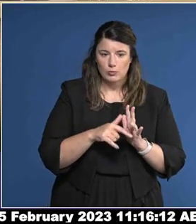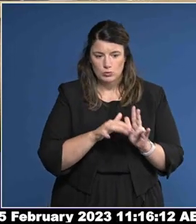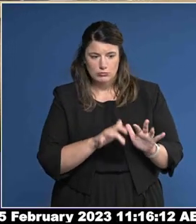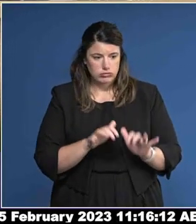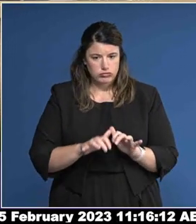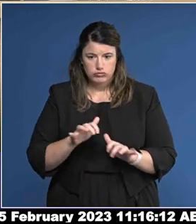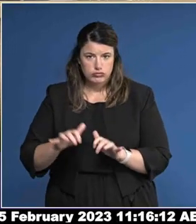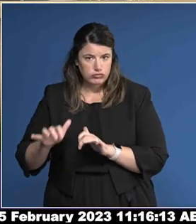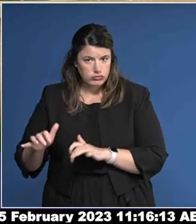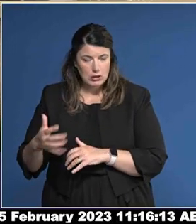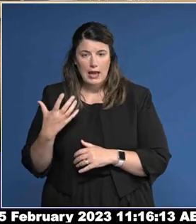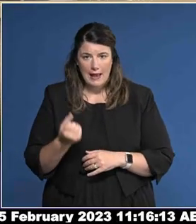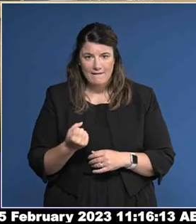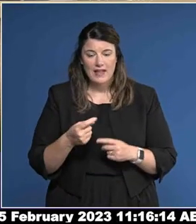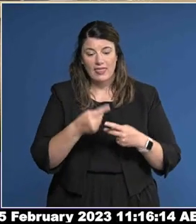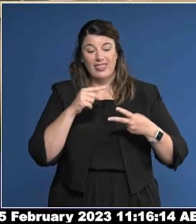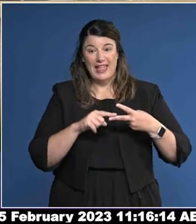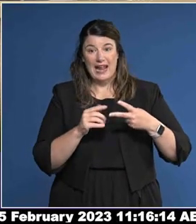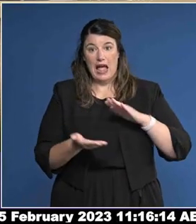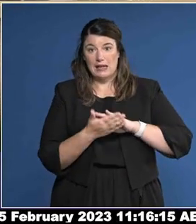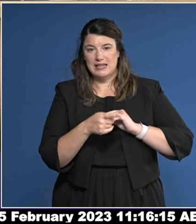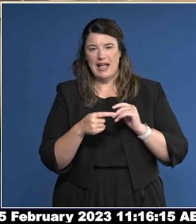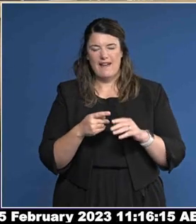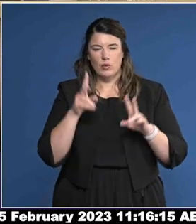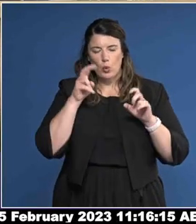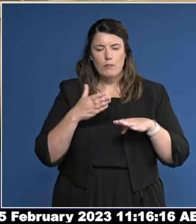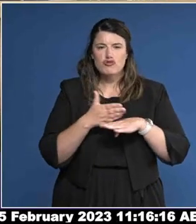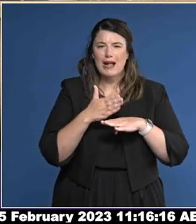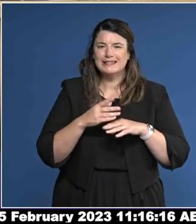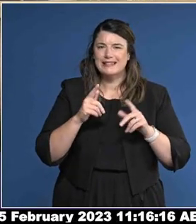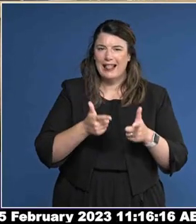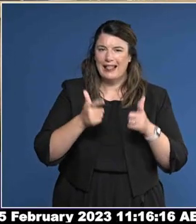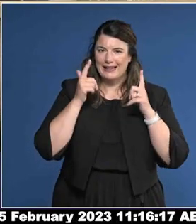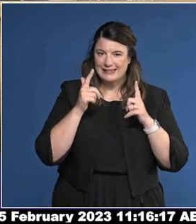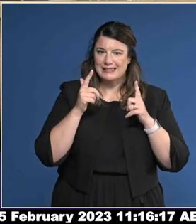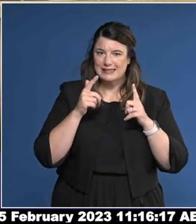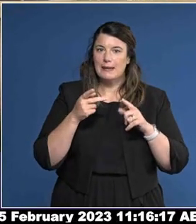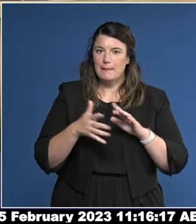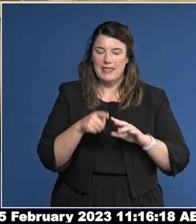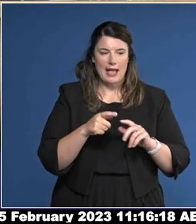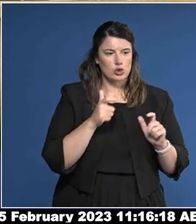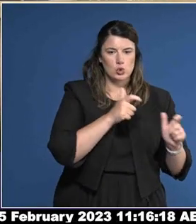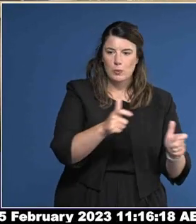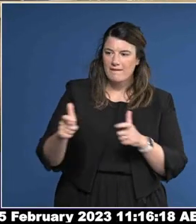And we have practice leaders on the floor at the sites that allow them to do some of that supervision and also help out with some of the administration.